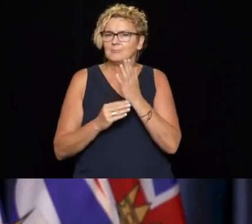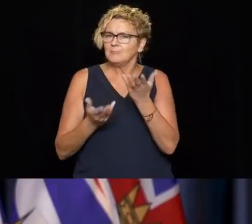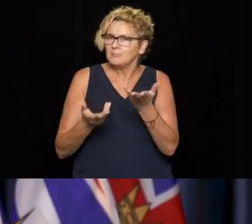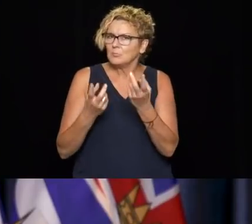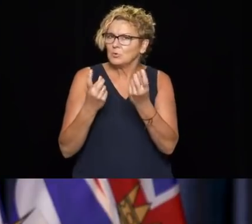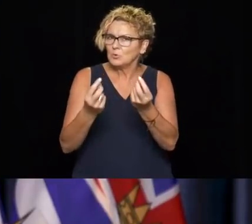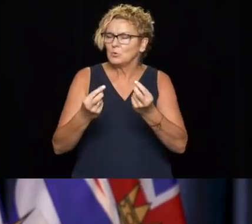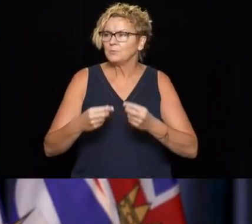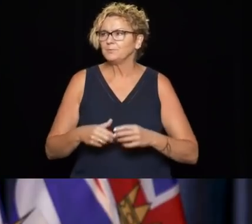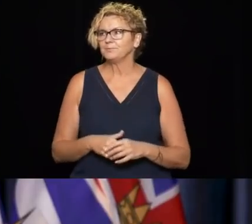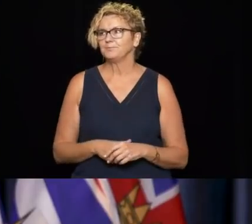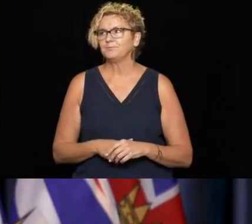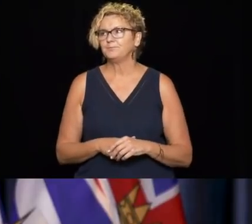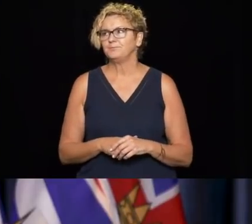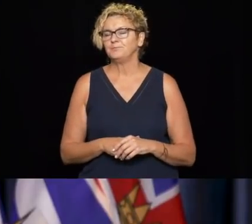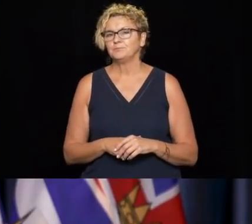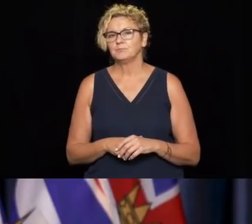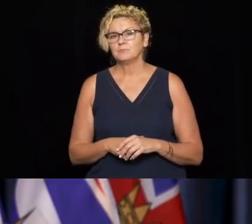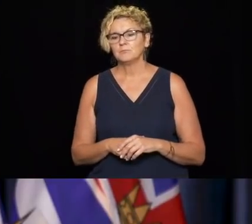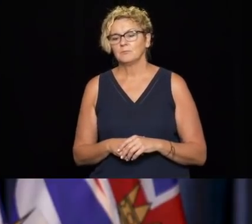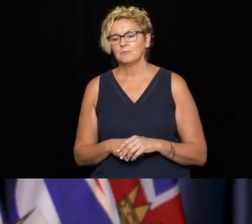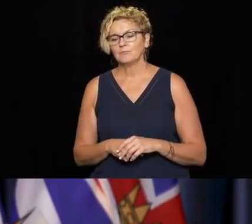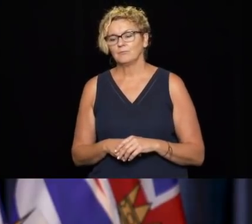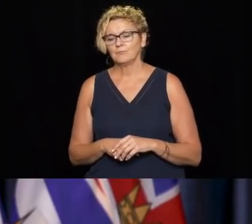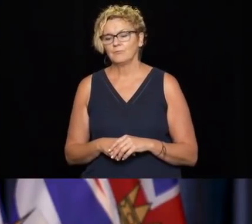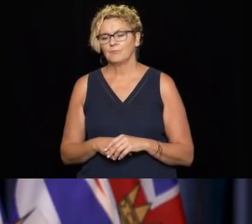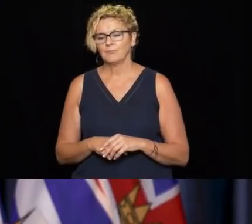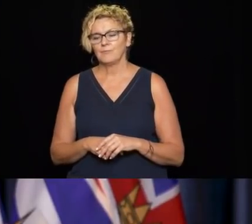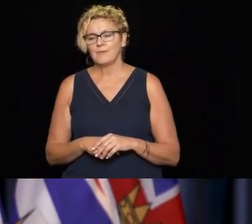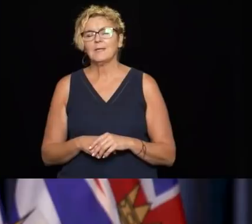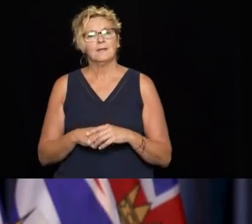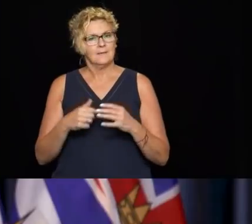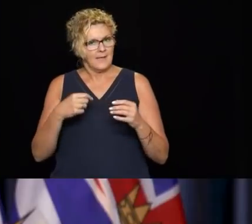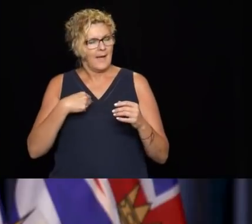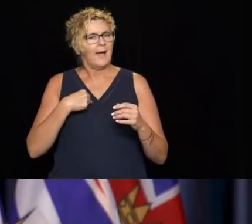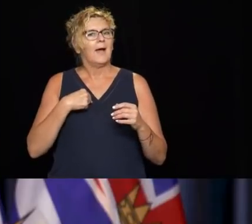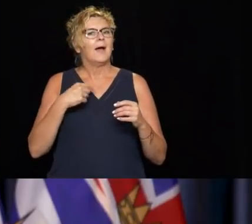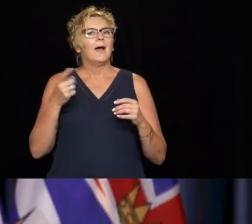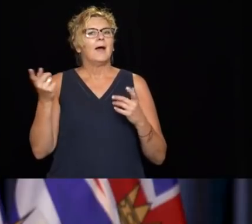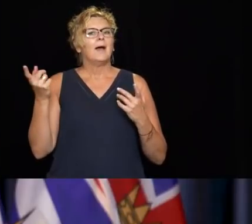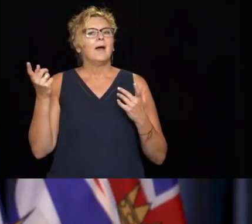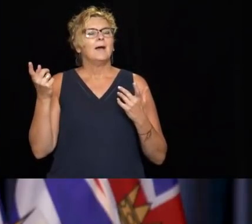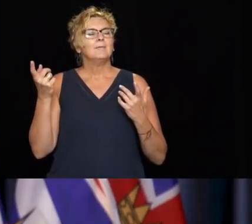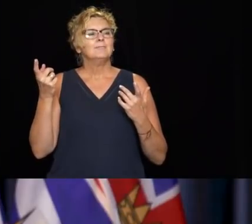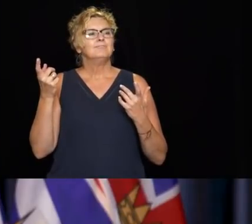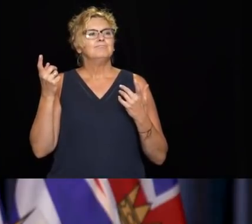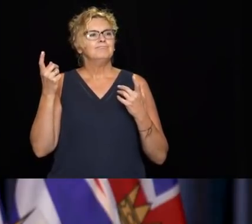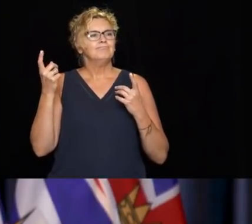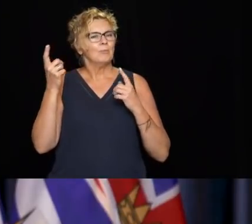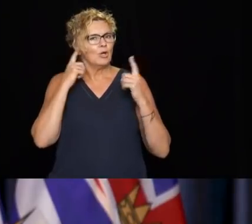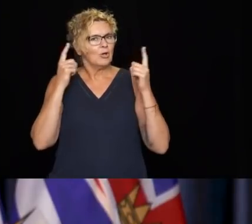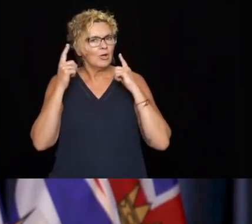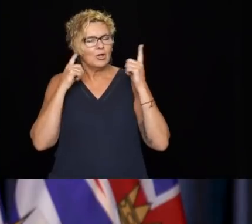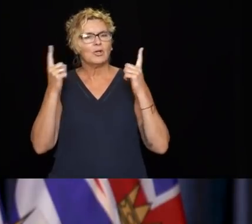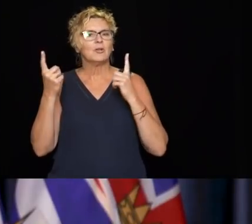get together to discuss the range of issues before us in terms of advice from public health in terms of how we implement